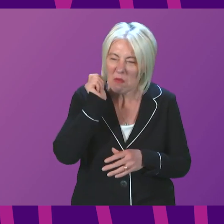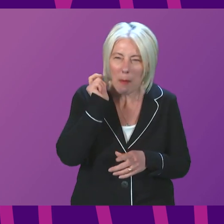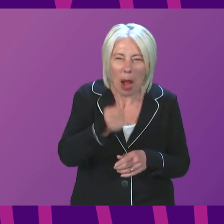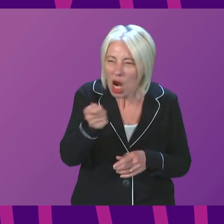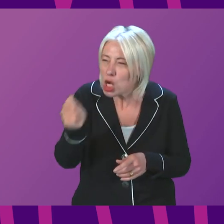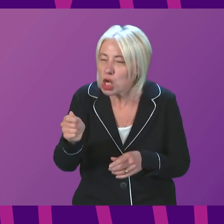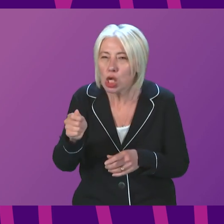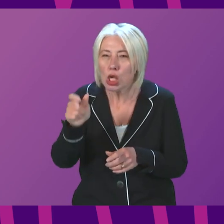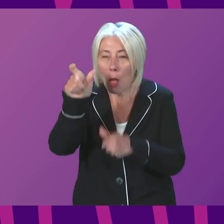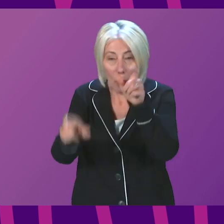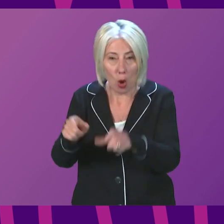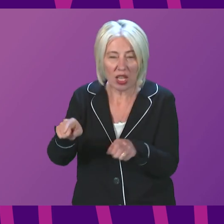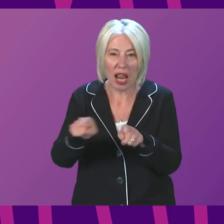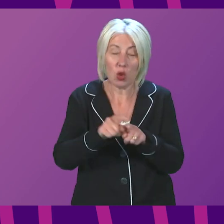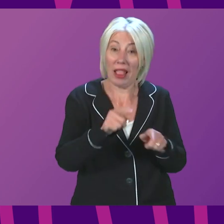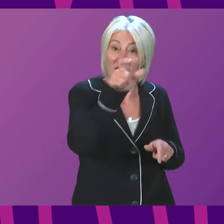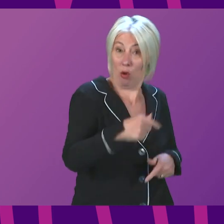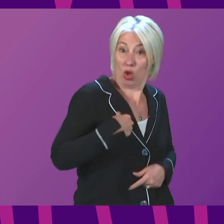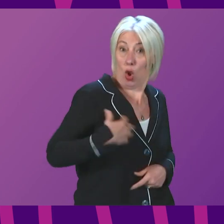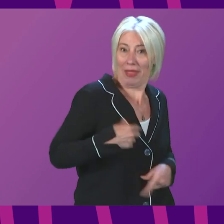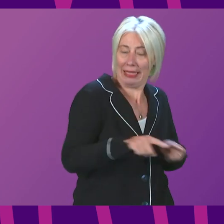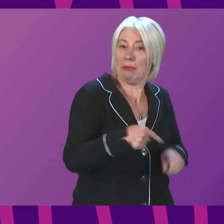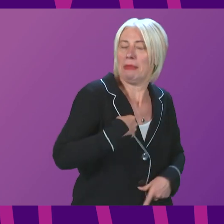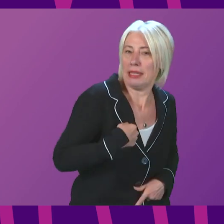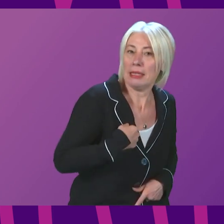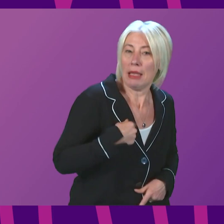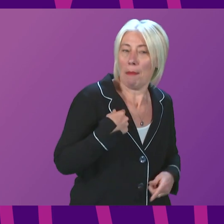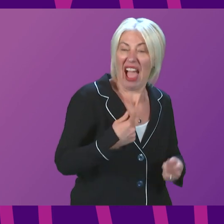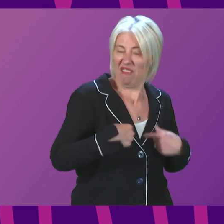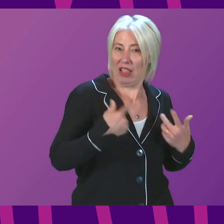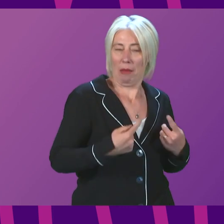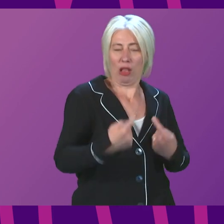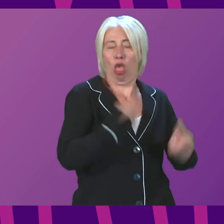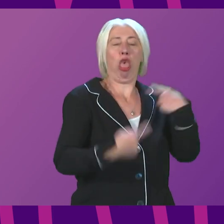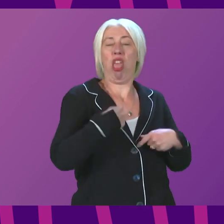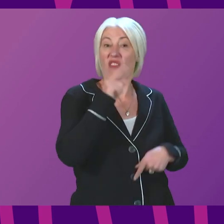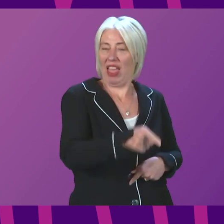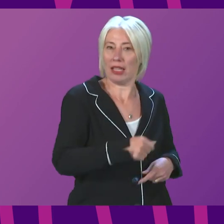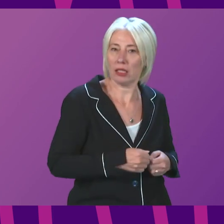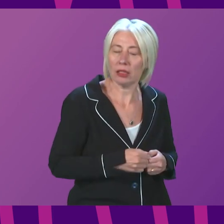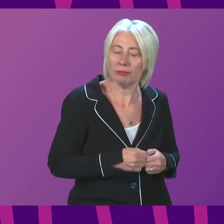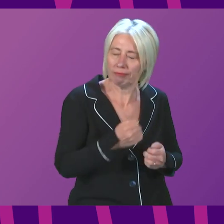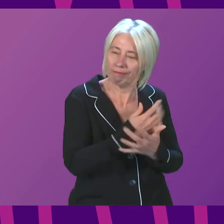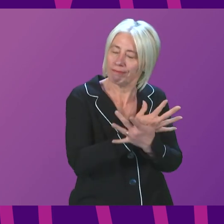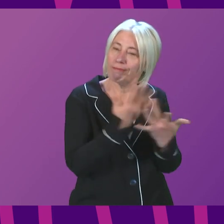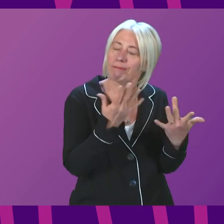with a similar complaint to mine.” This morning, the victim also said that there are lots of questions for the First Minister